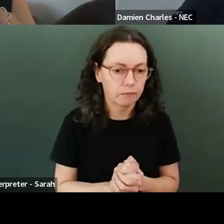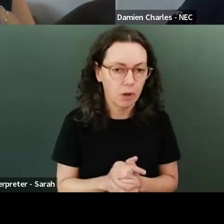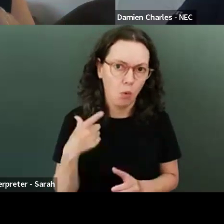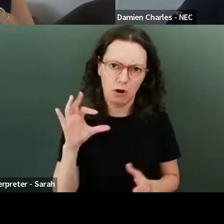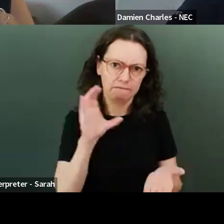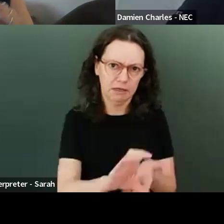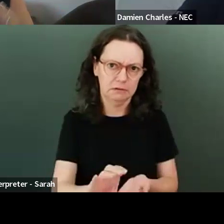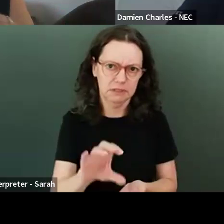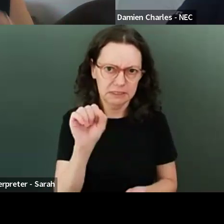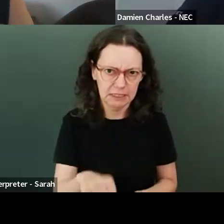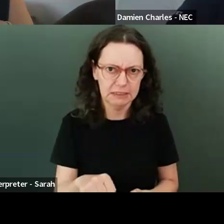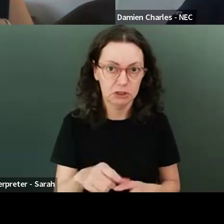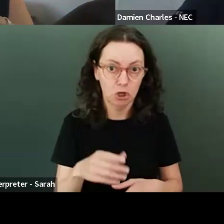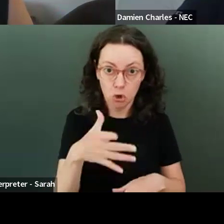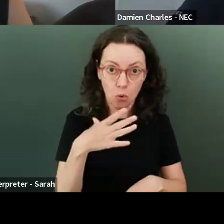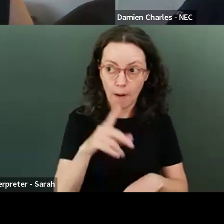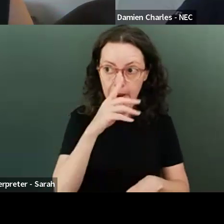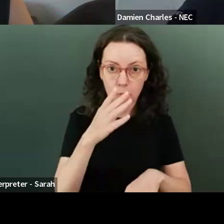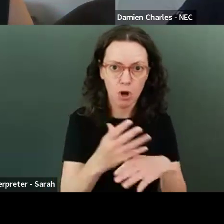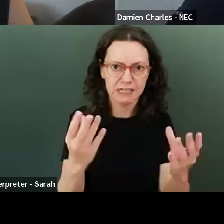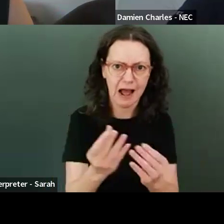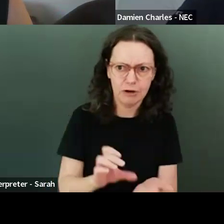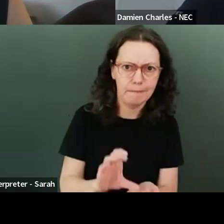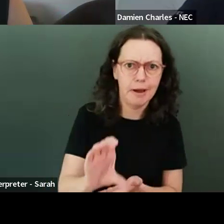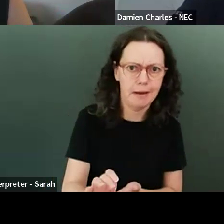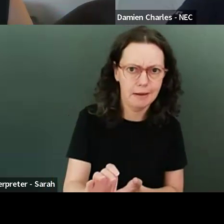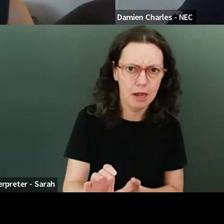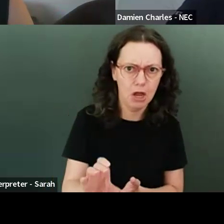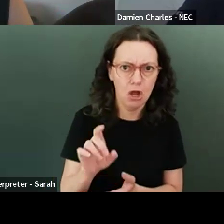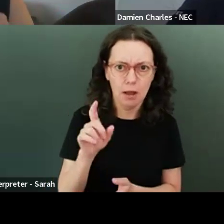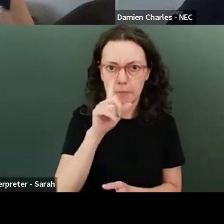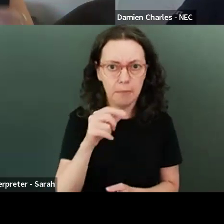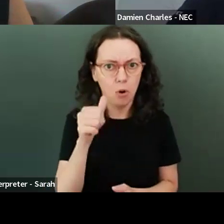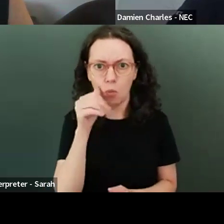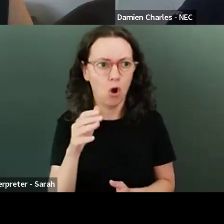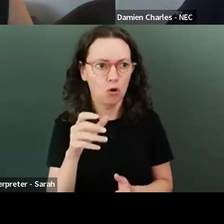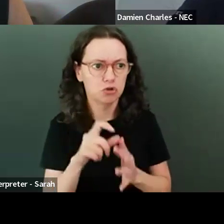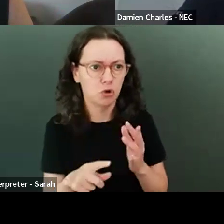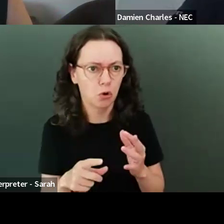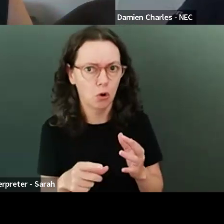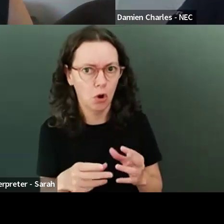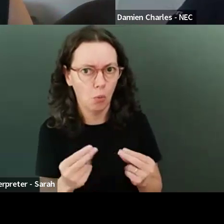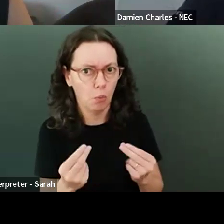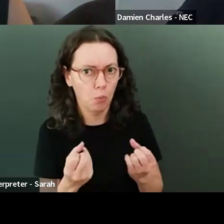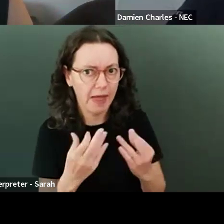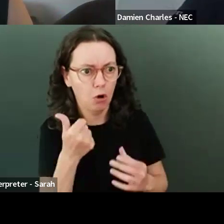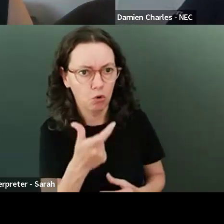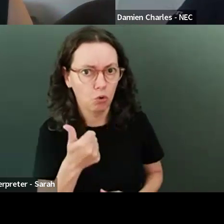if we want collaboration we've got to fund that work it doesn't happen without